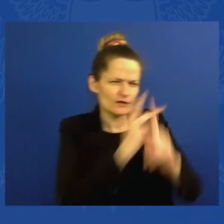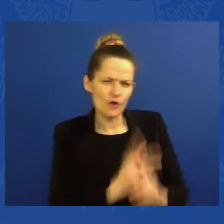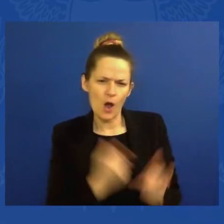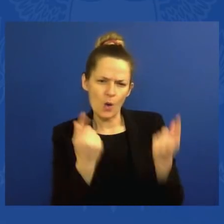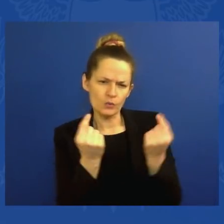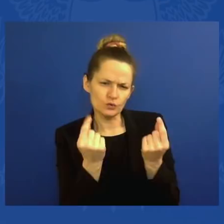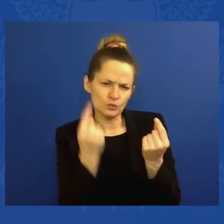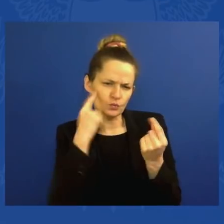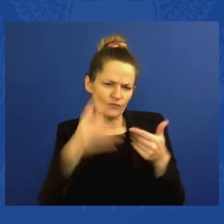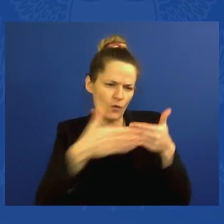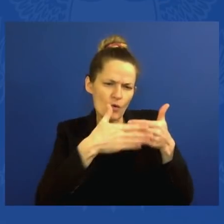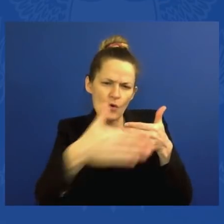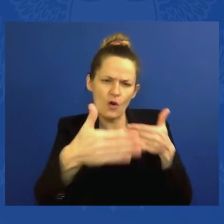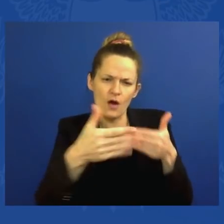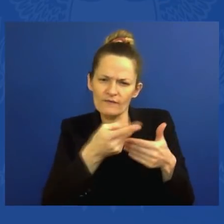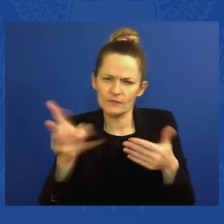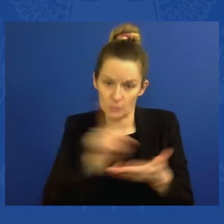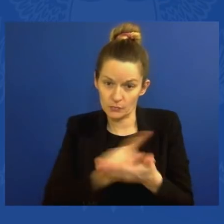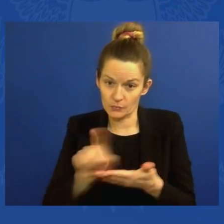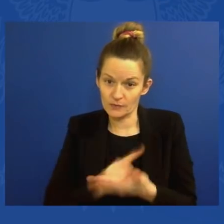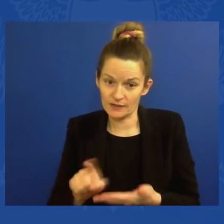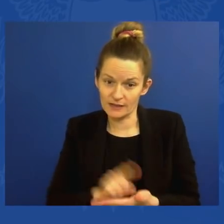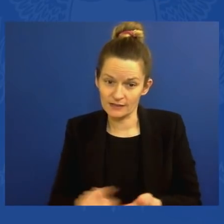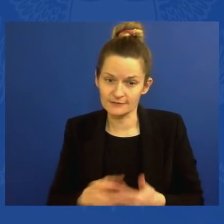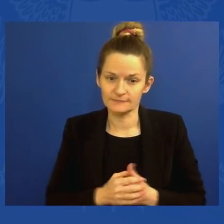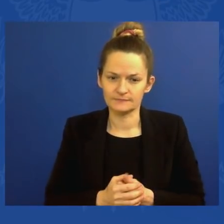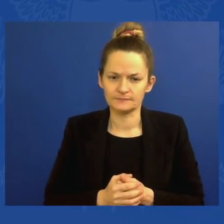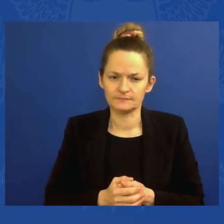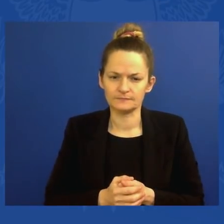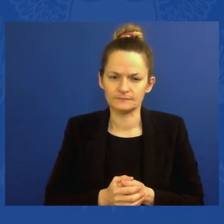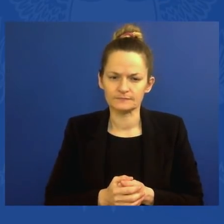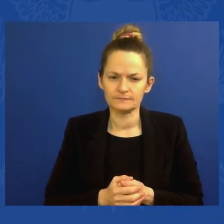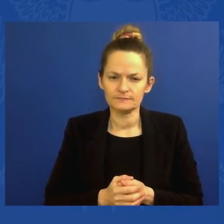to increase product quality, safety and speed to market.